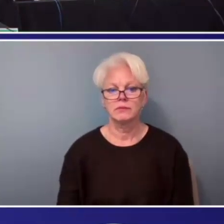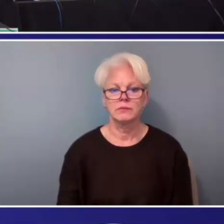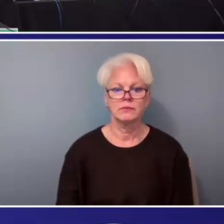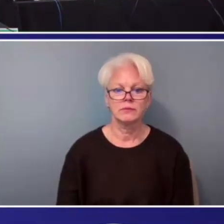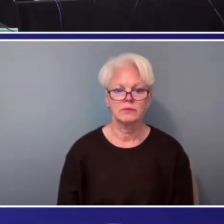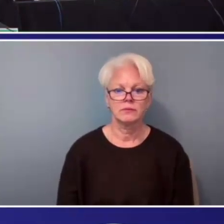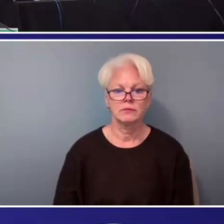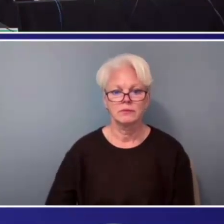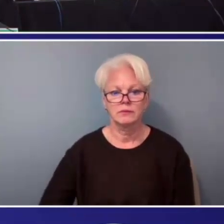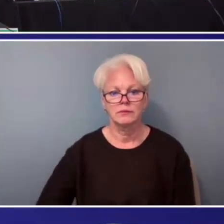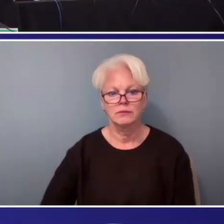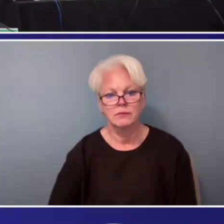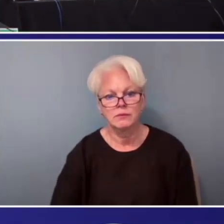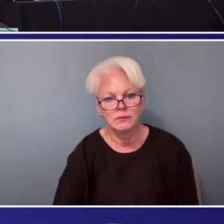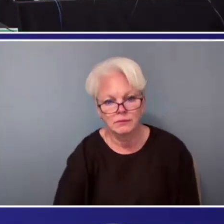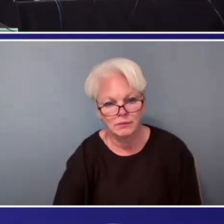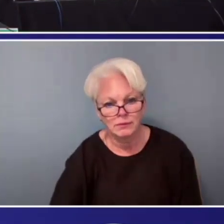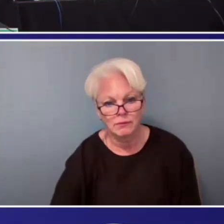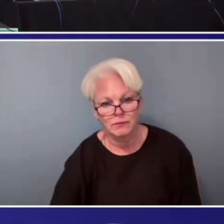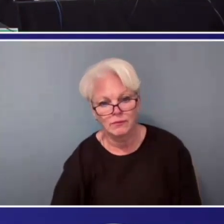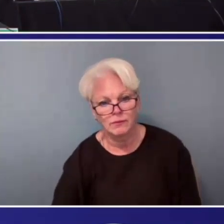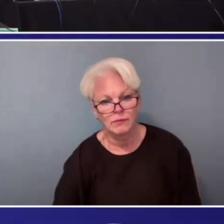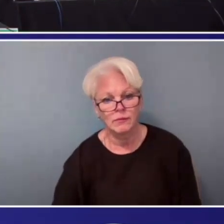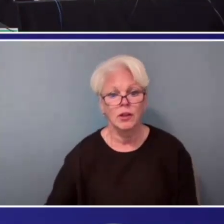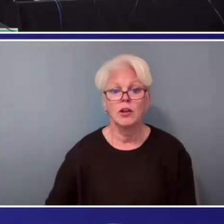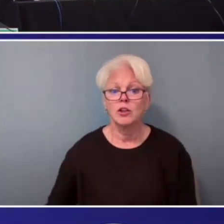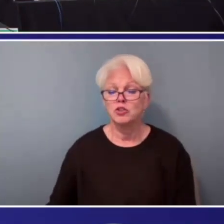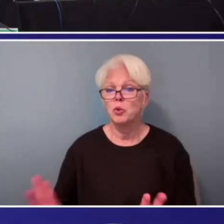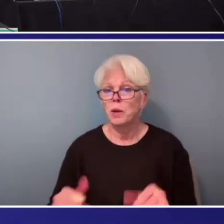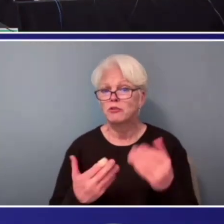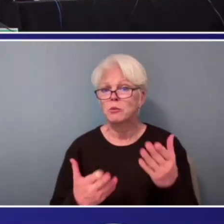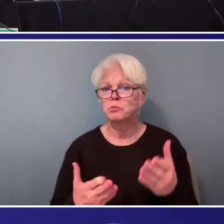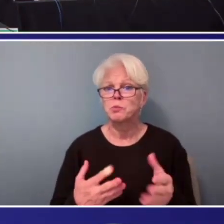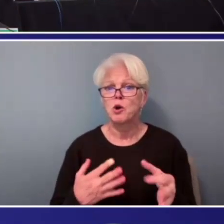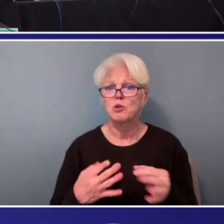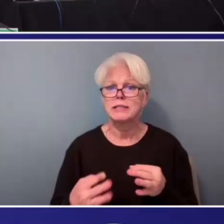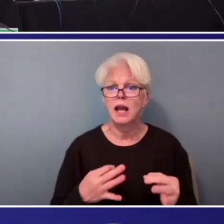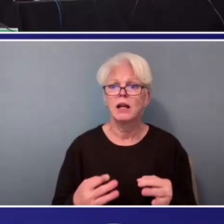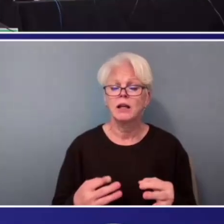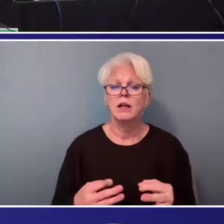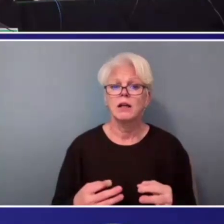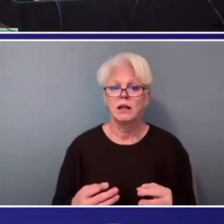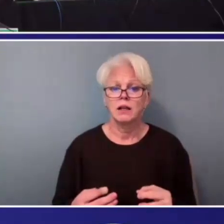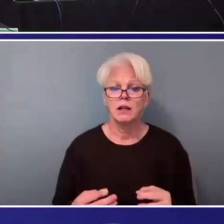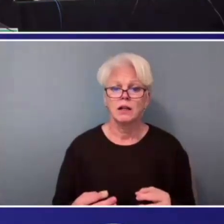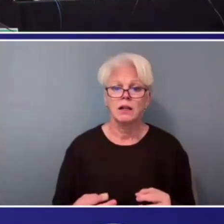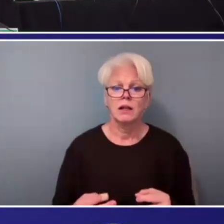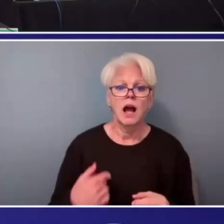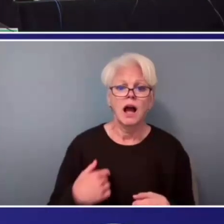Do you have a proposed definition yet or? I think we're going to probably stay with